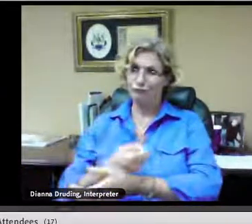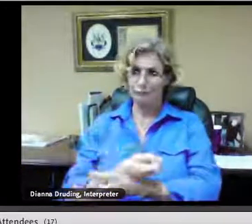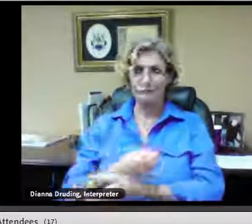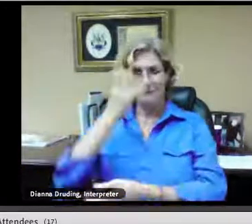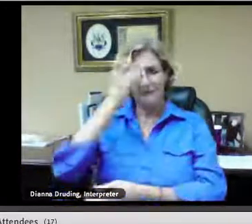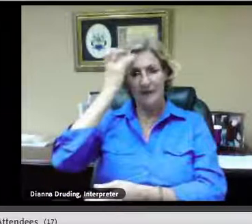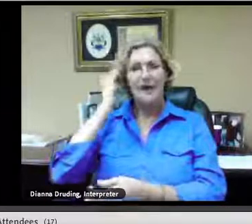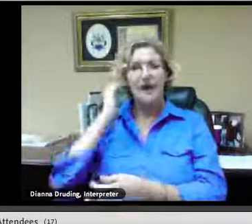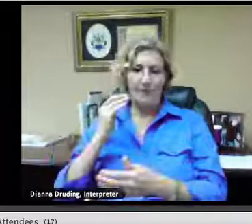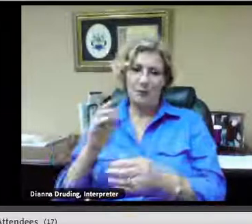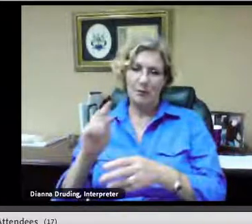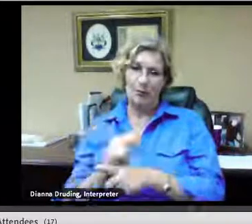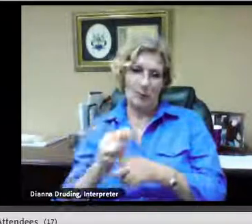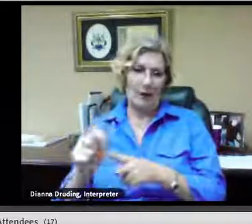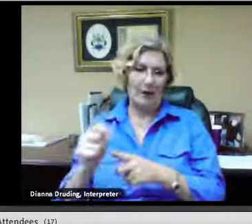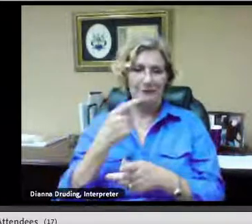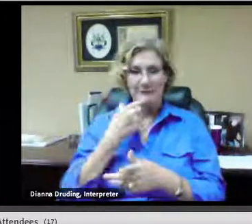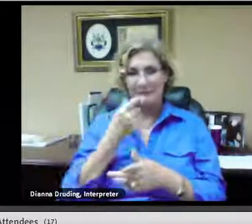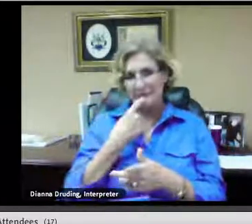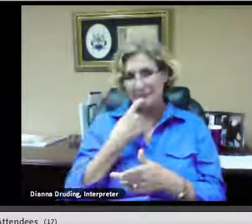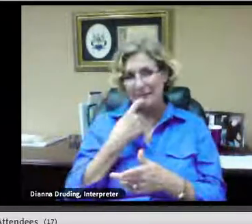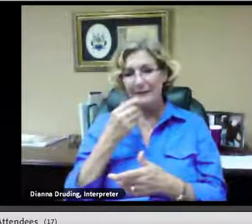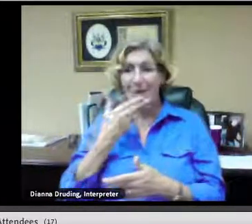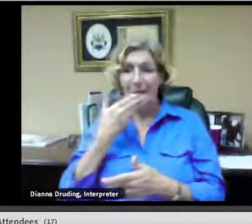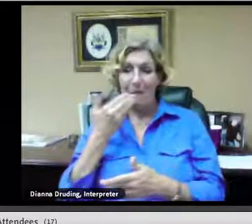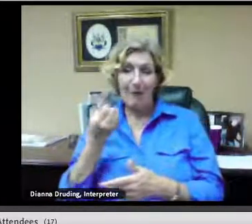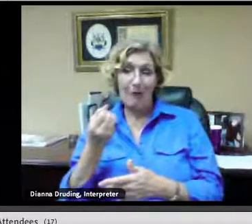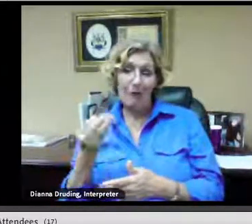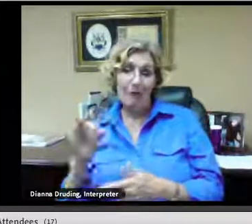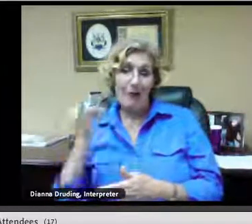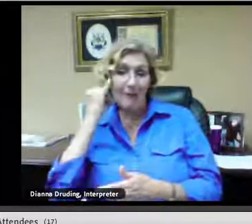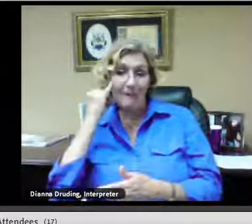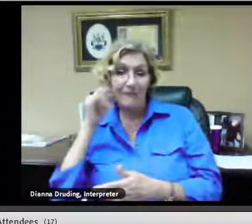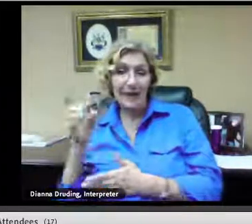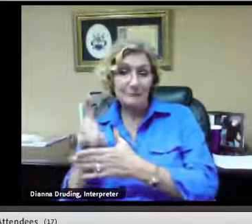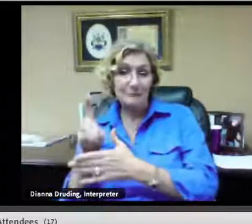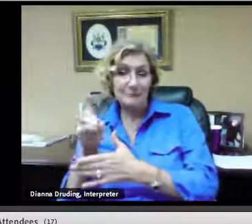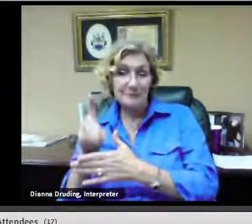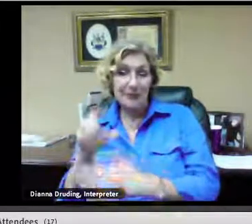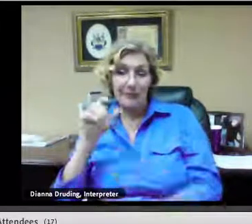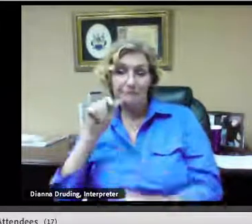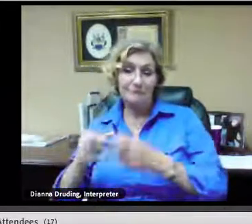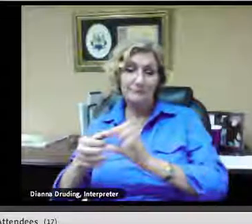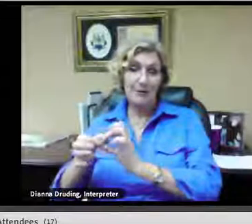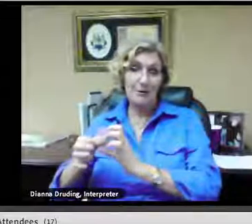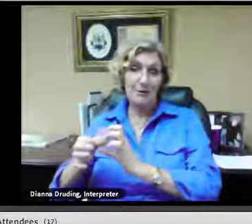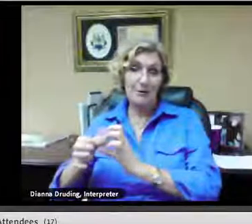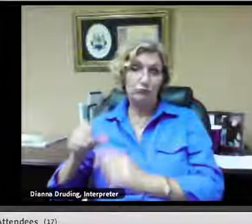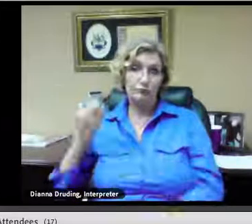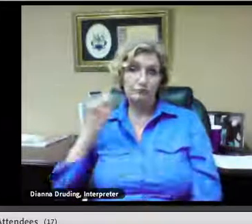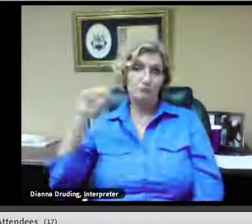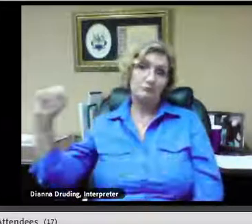and they're on life support, we need to," you know, "terminate life." There's all kinds of stuff. We got...